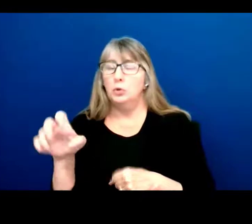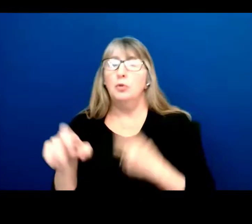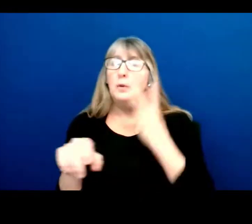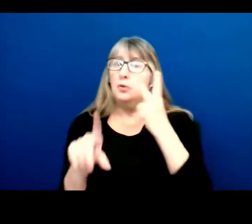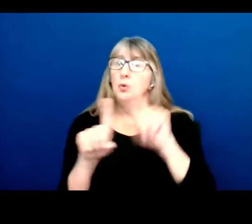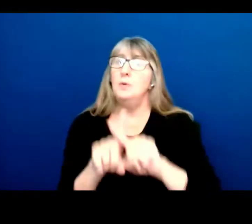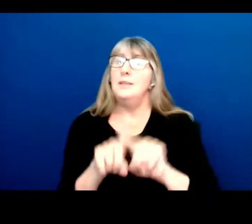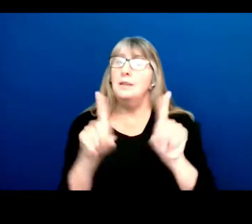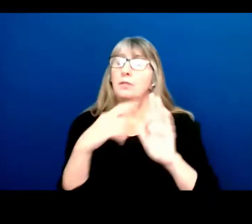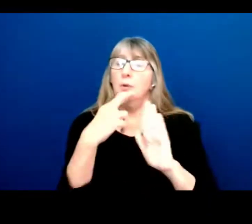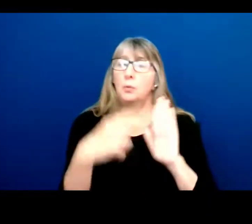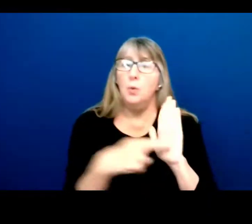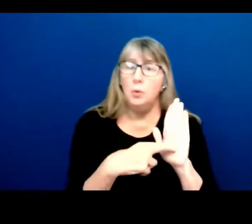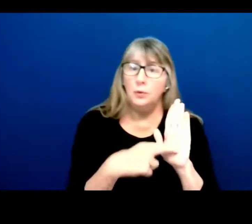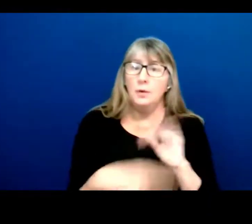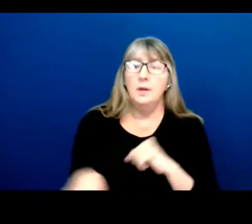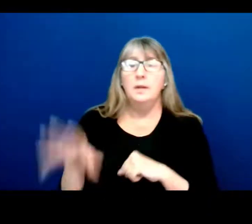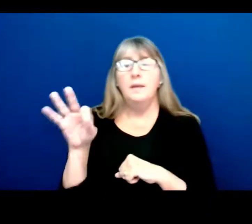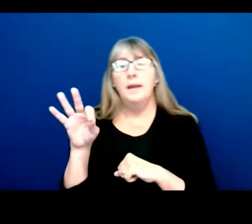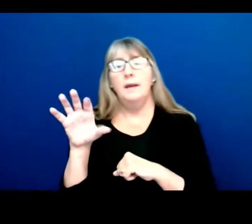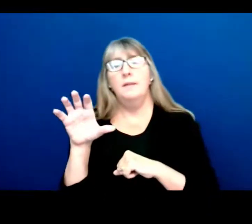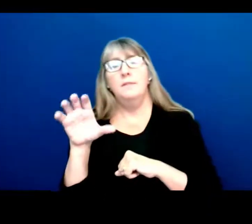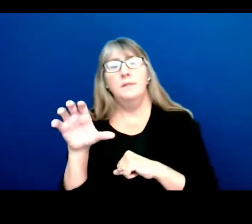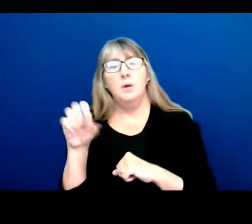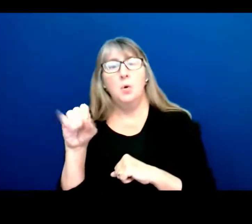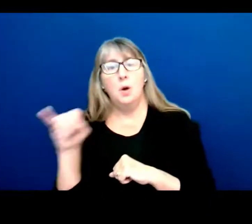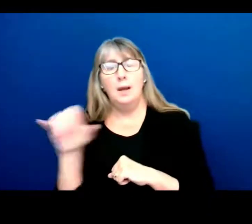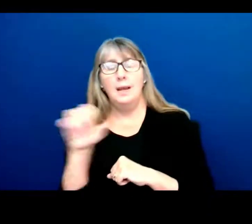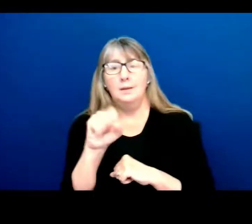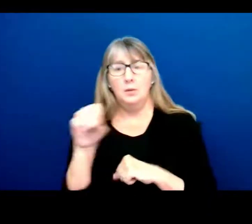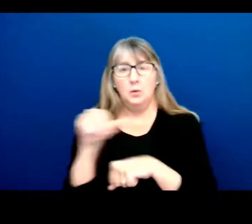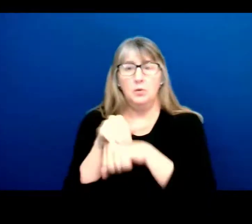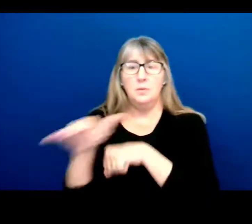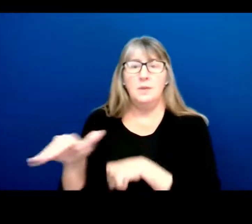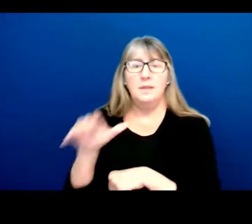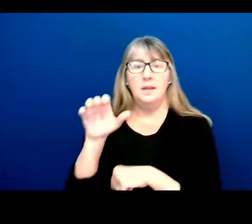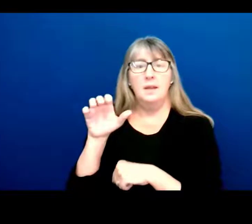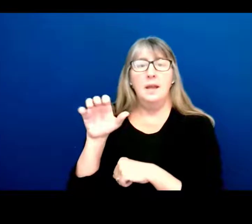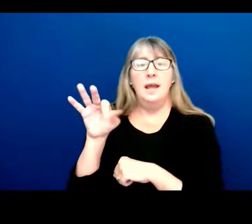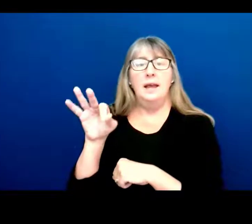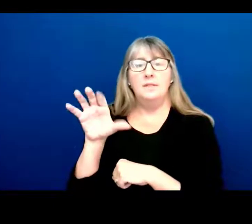The FCOI SO submits FCOI reports to NIH.